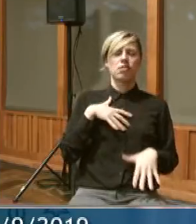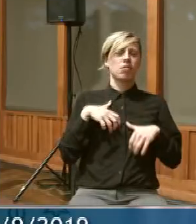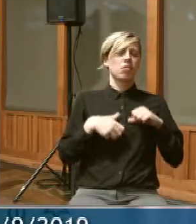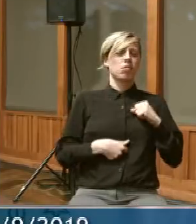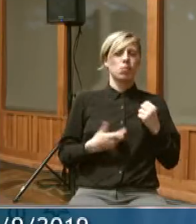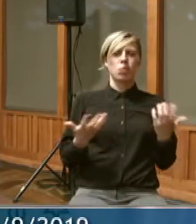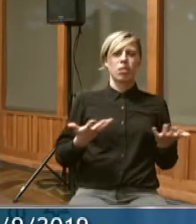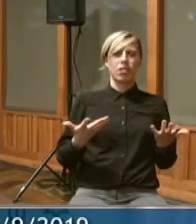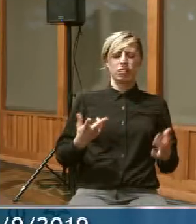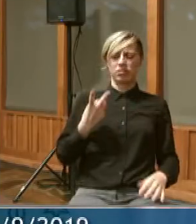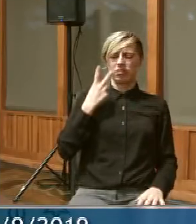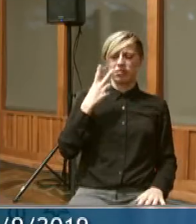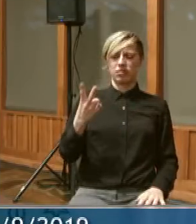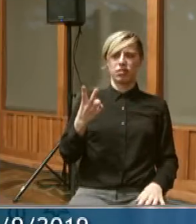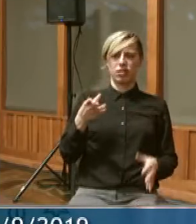HEART-BREAKING SYMBOL OF THE CRISIS OF HOMELESSNESS IN THE